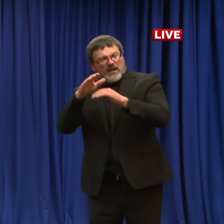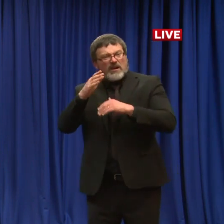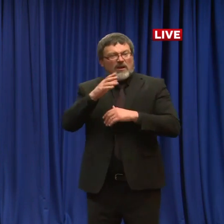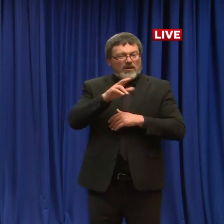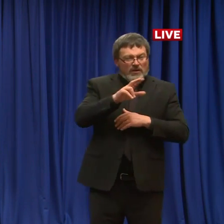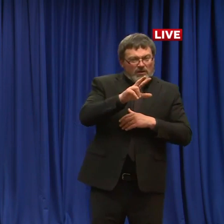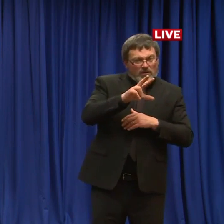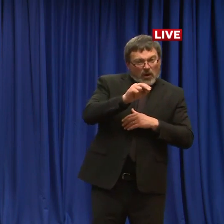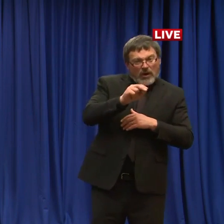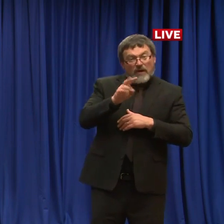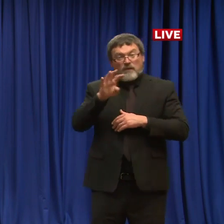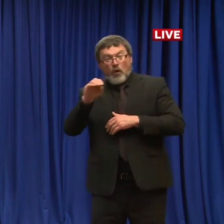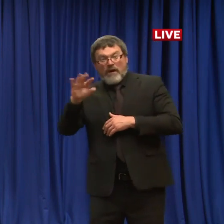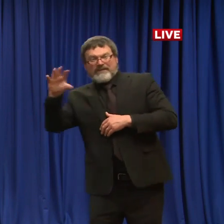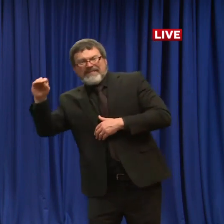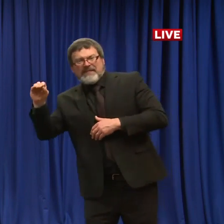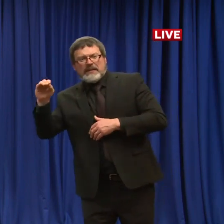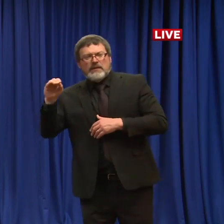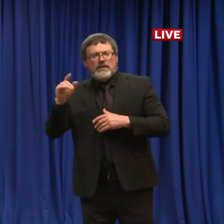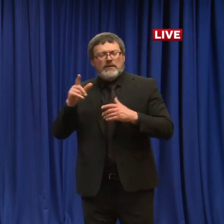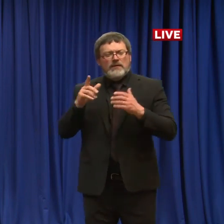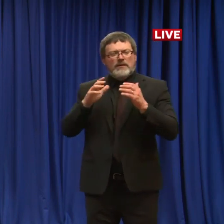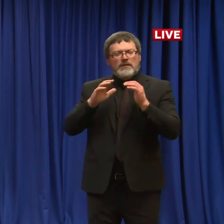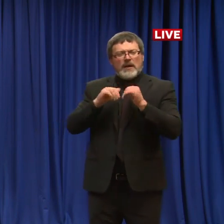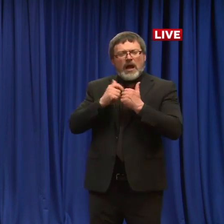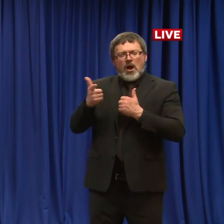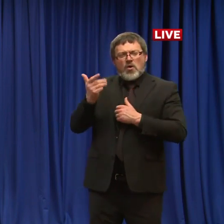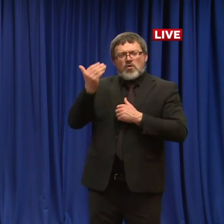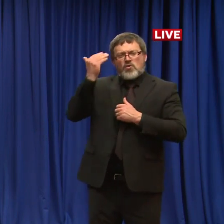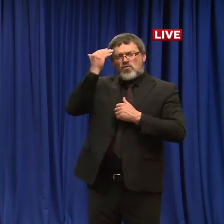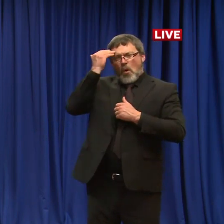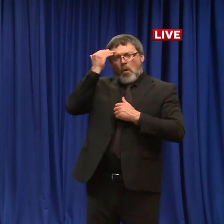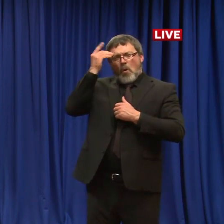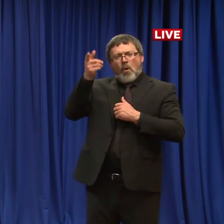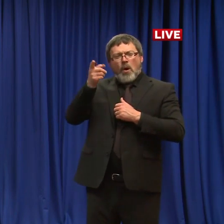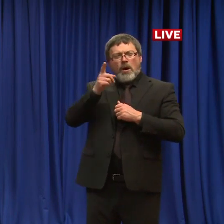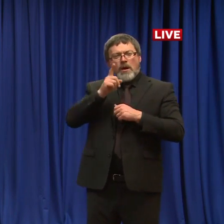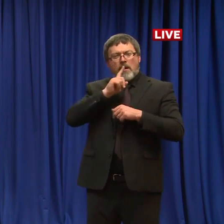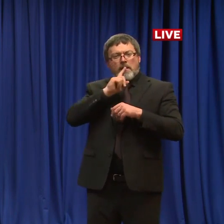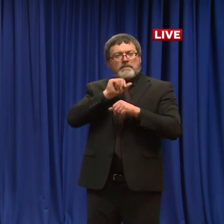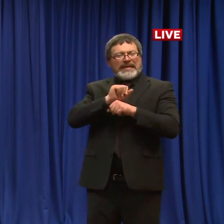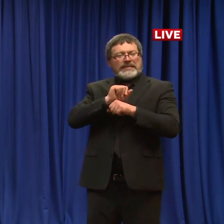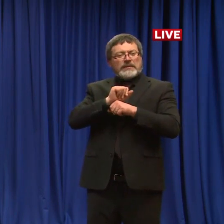HOW LONG DOES THAT NEED TO LAST FOR YOU TO SAY THIS IS NOT A DATA POINT.